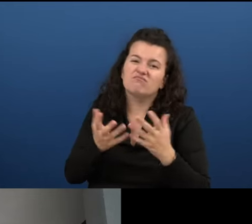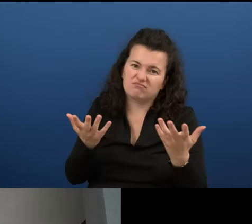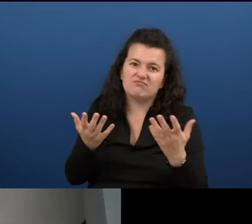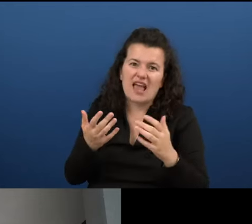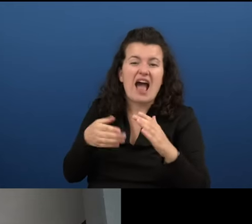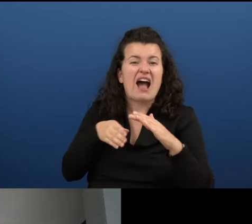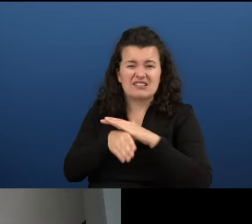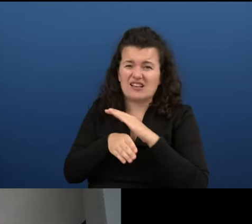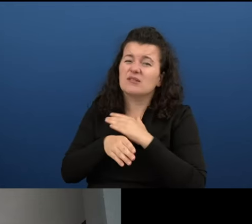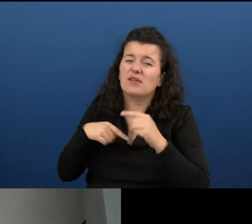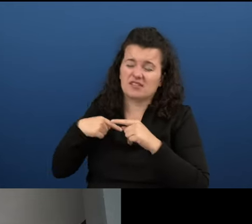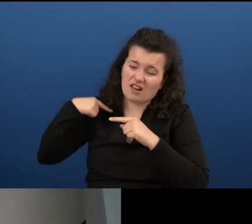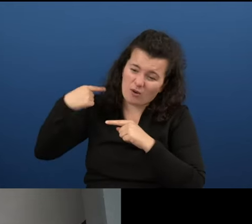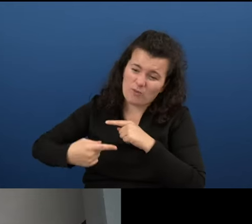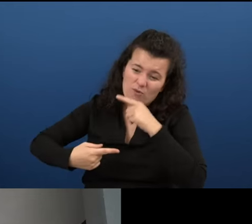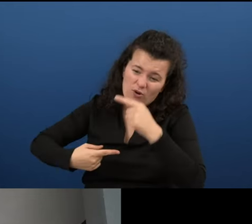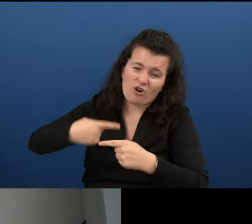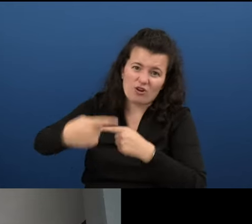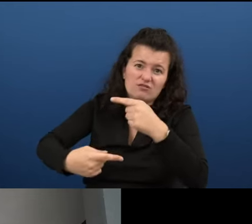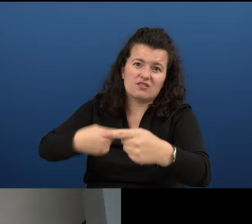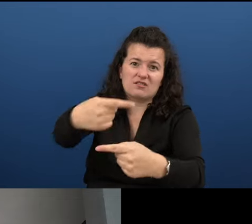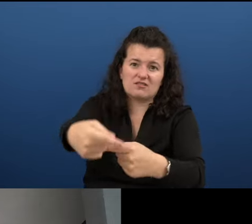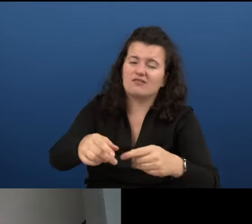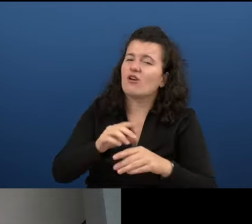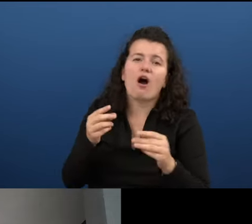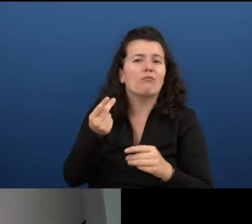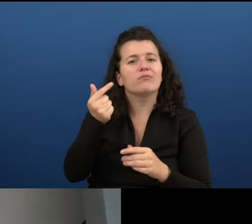to be done. 14:35:37 So if we wish to continue to allow